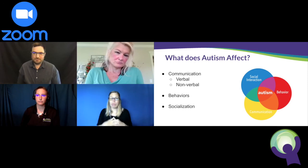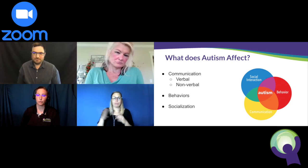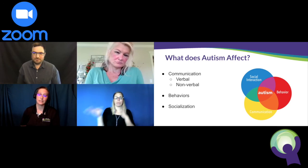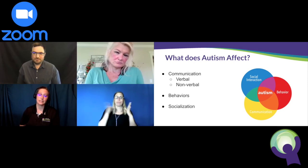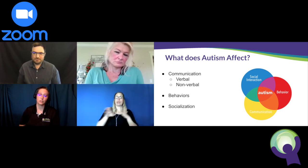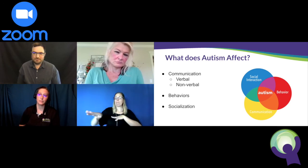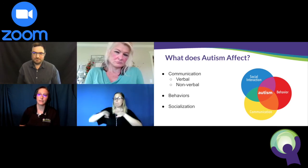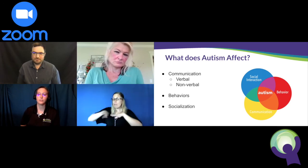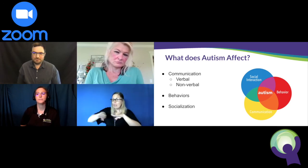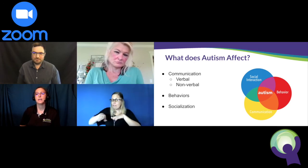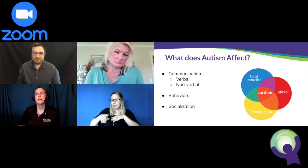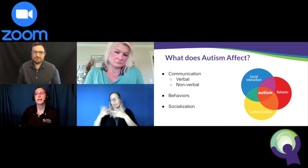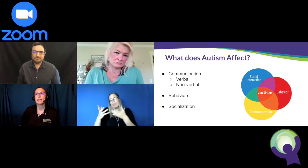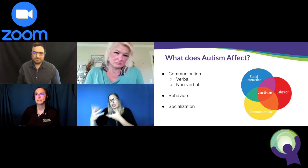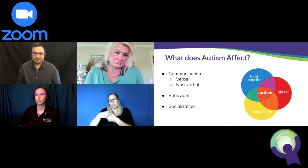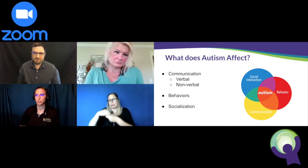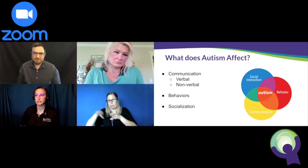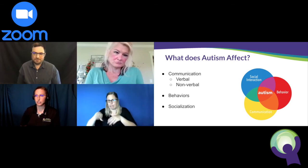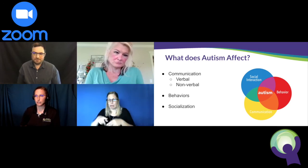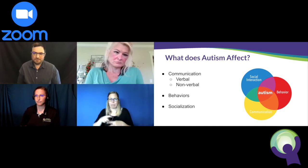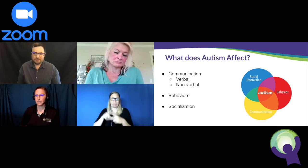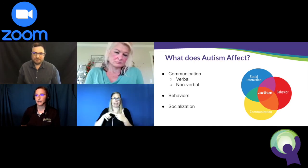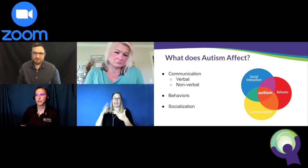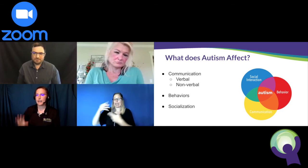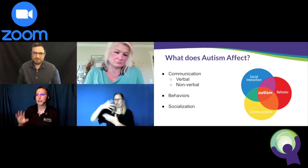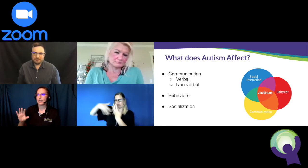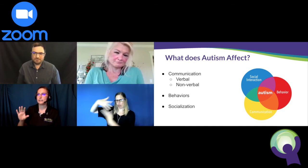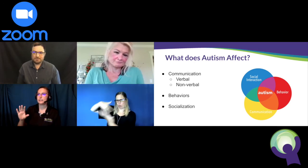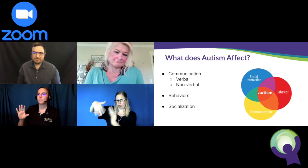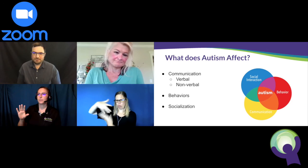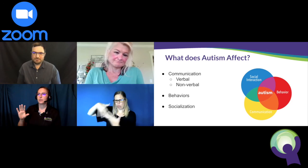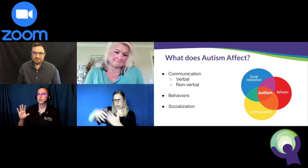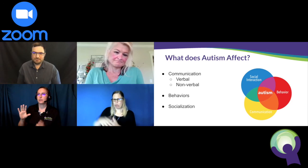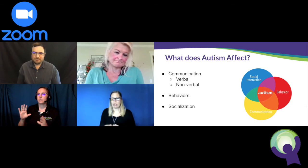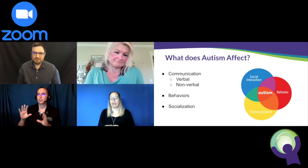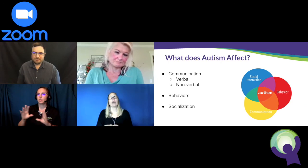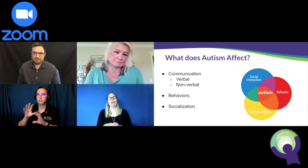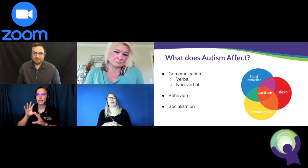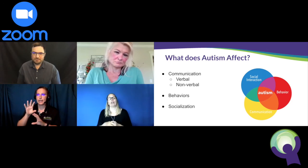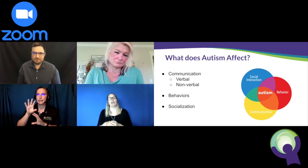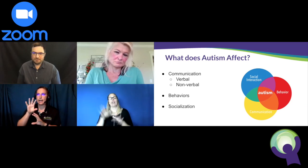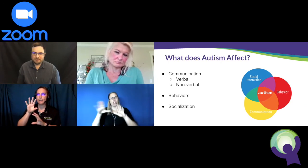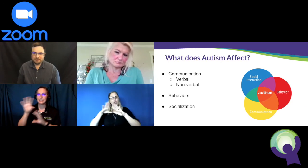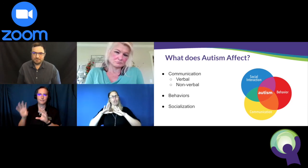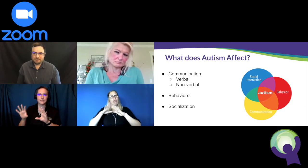or it does include behaviors and socialization. And children can have a deficit